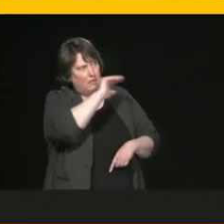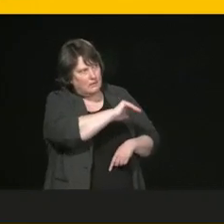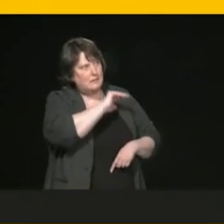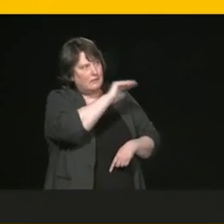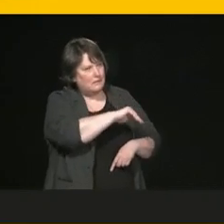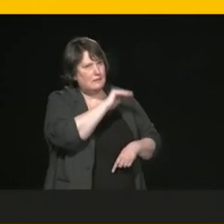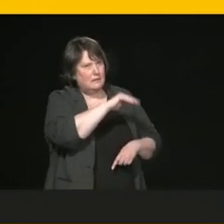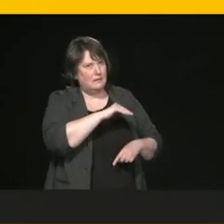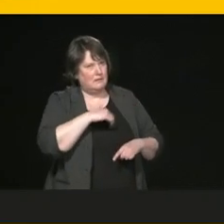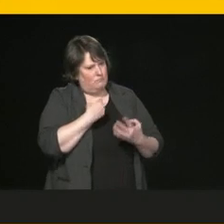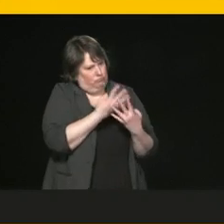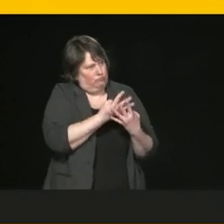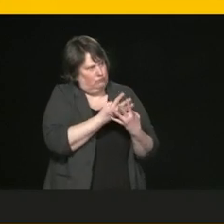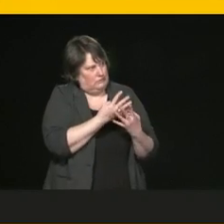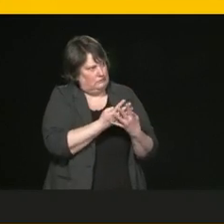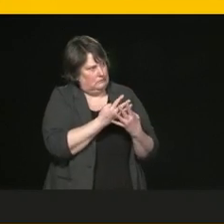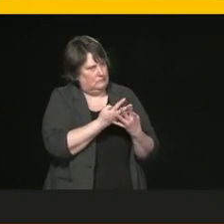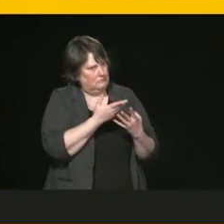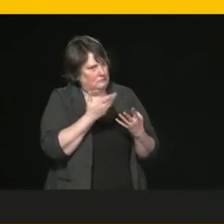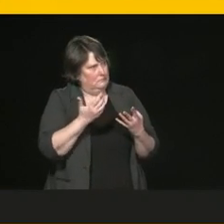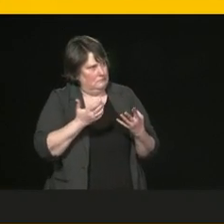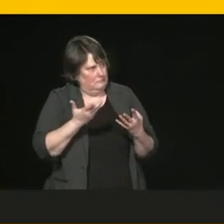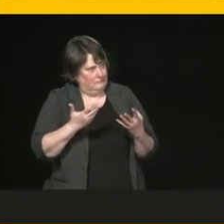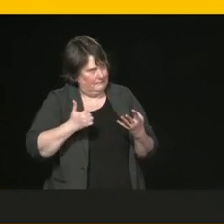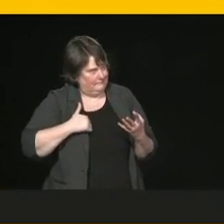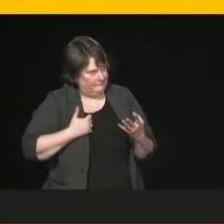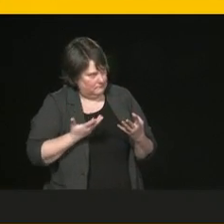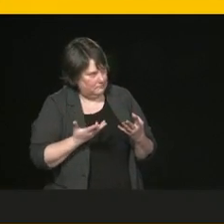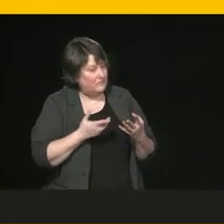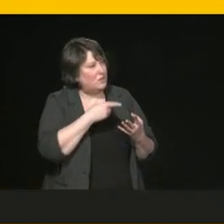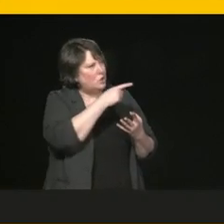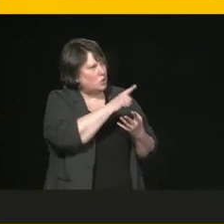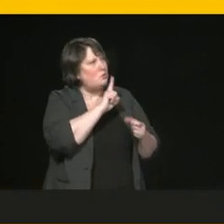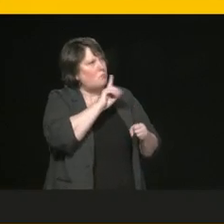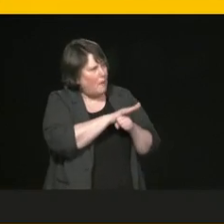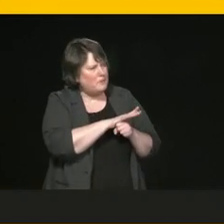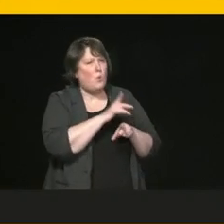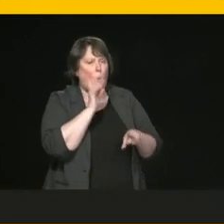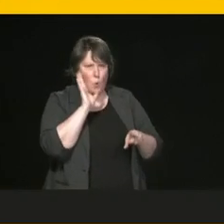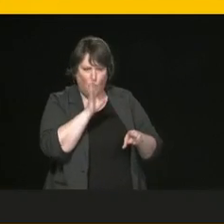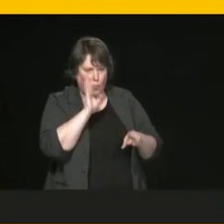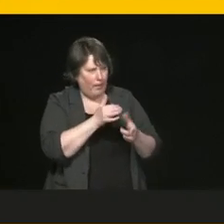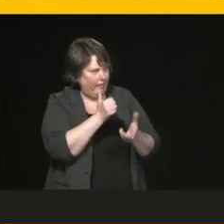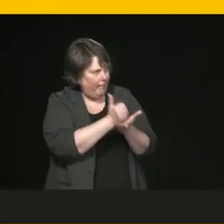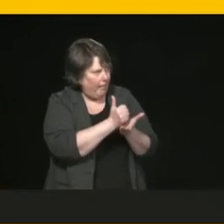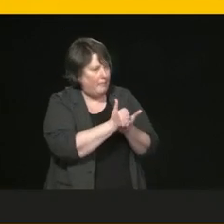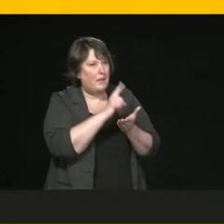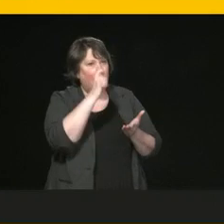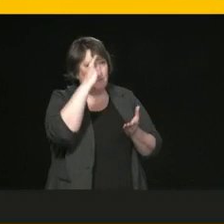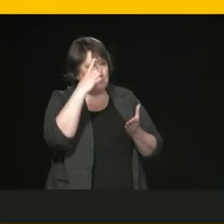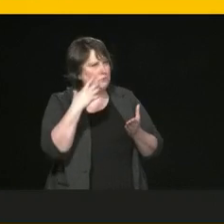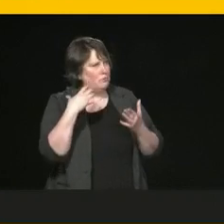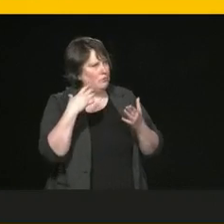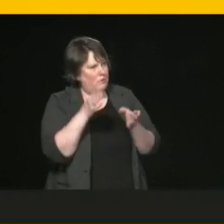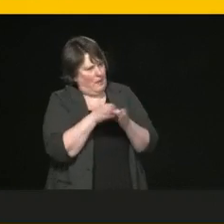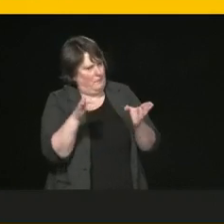OBVIOUSLY I'VE BEEN ASKING YOU FOR ABOUT A MONTH NOW ABOUT CANADA'S PRISONS. YOU PROMISED REPEATEDLY THAT